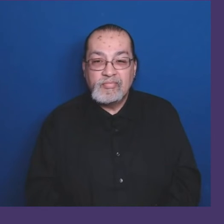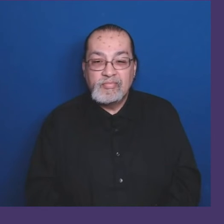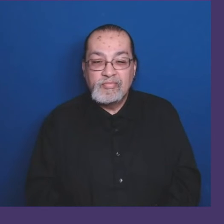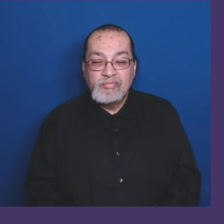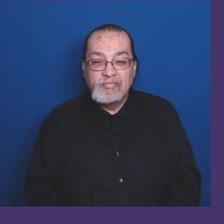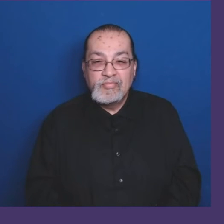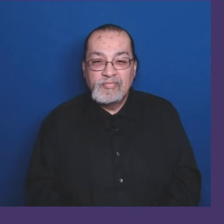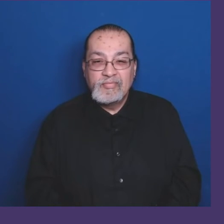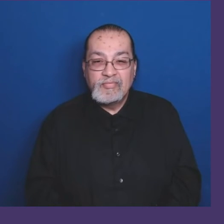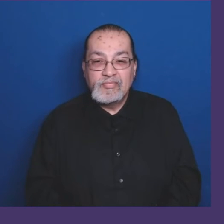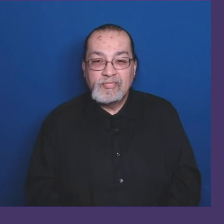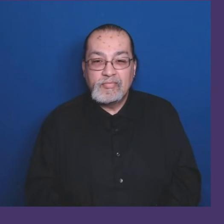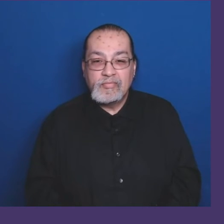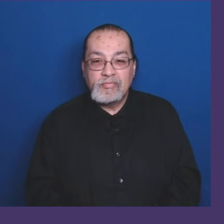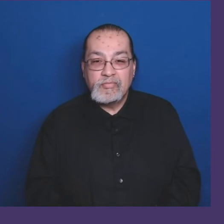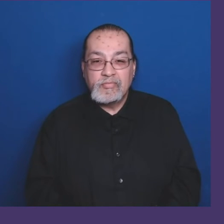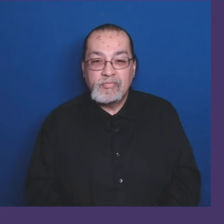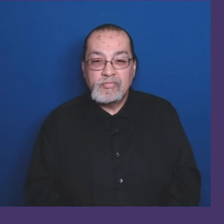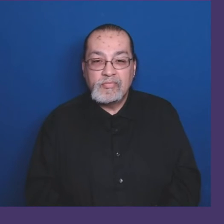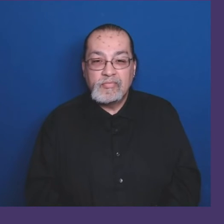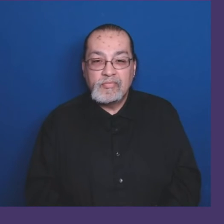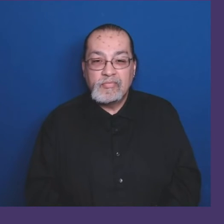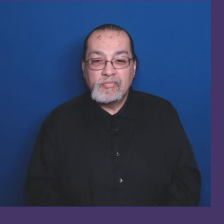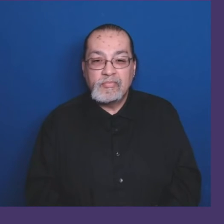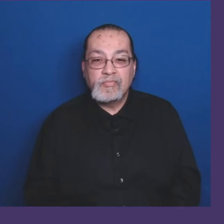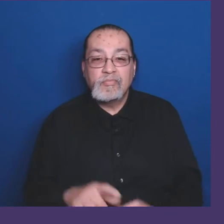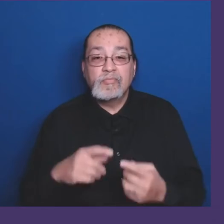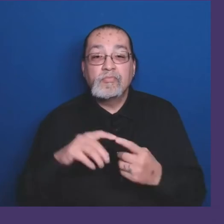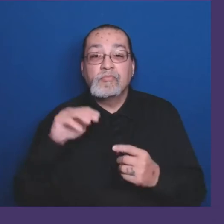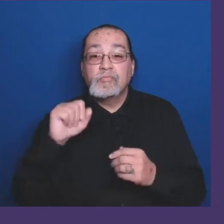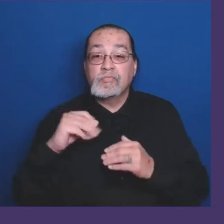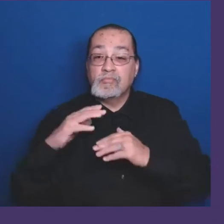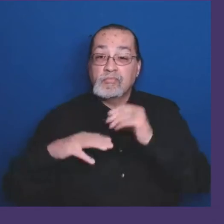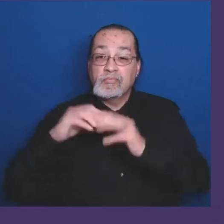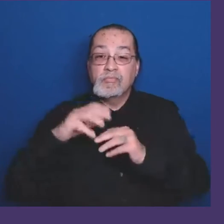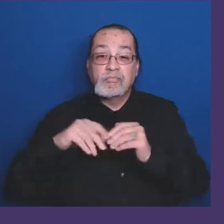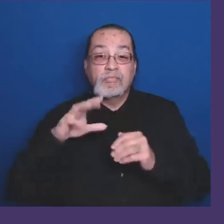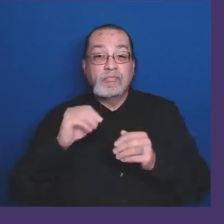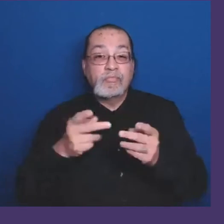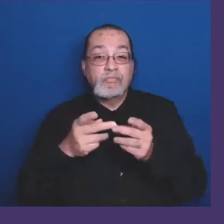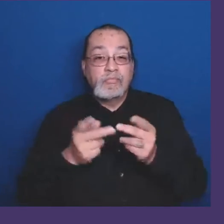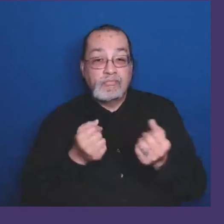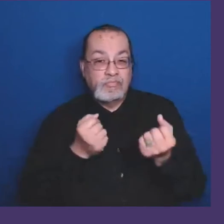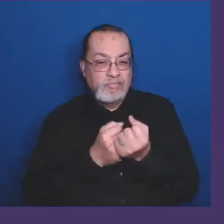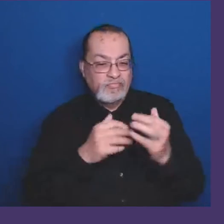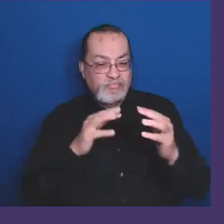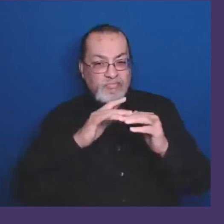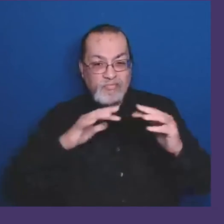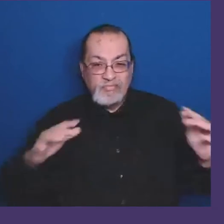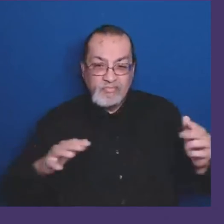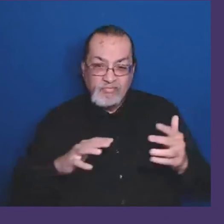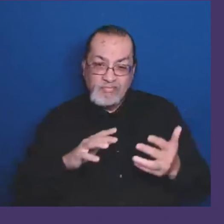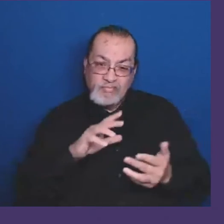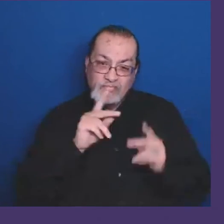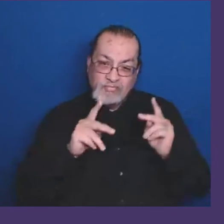facilities support a diverse population, their inclusion and success benefits all of us. We're still learning ourselves,